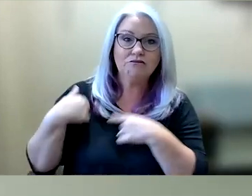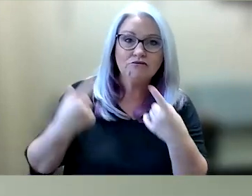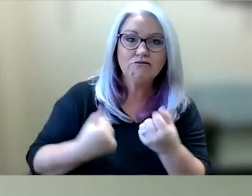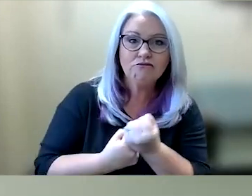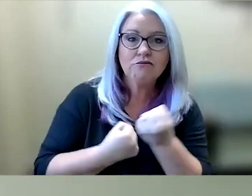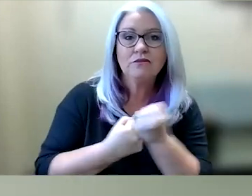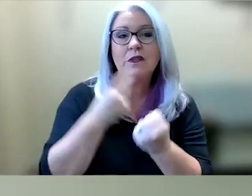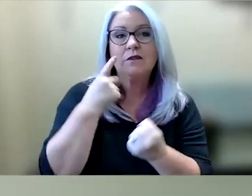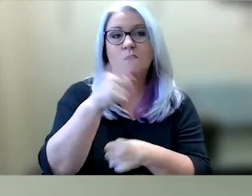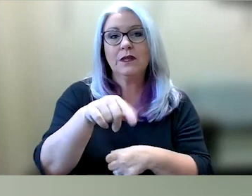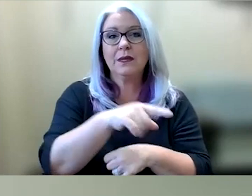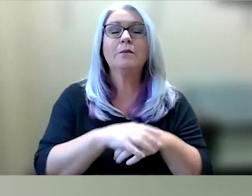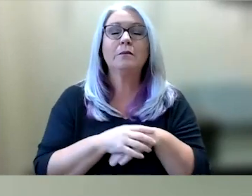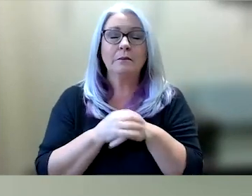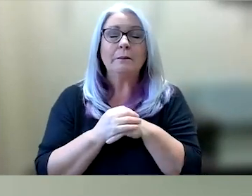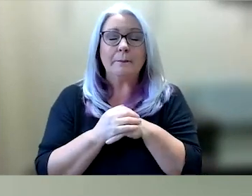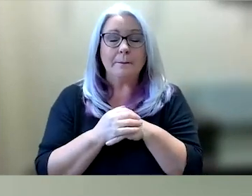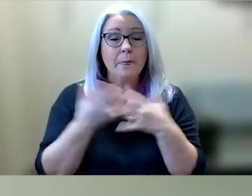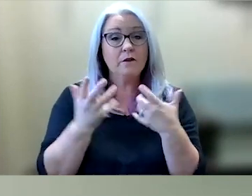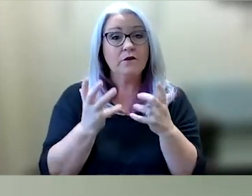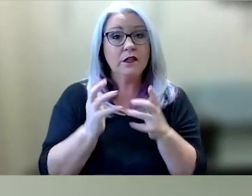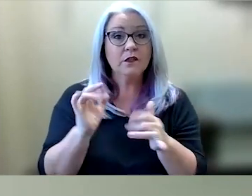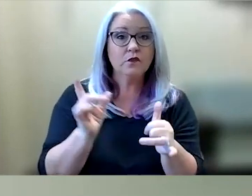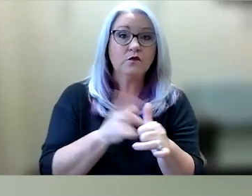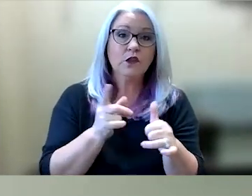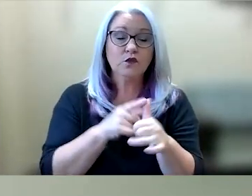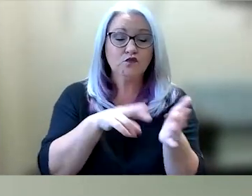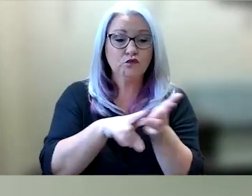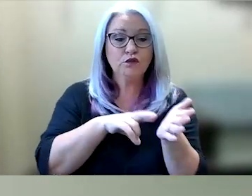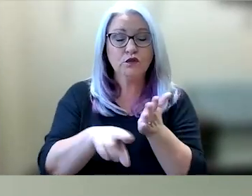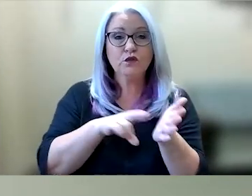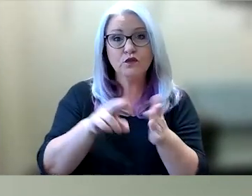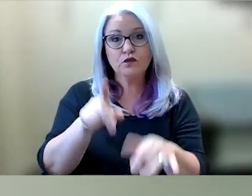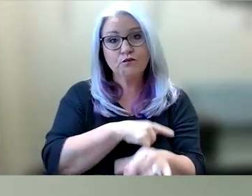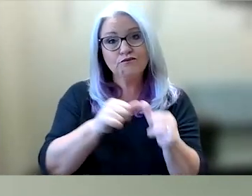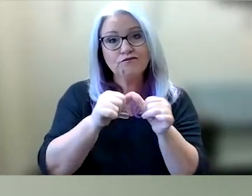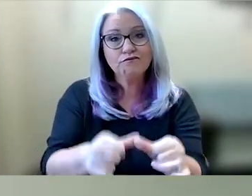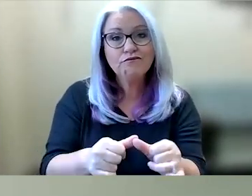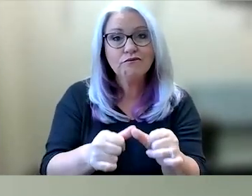actually conducted the first research on long COVID and have been doing research ever since.